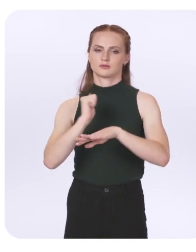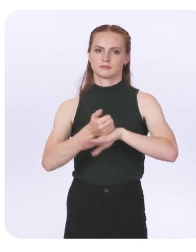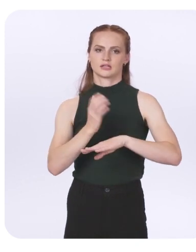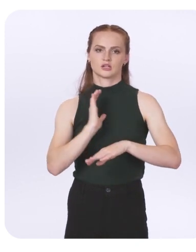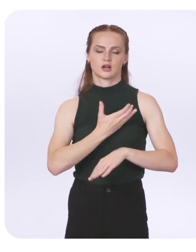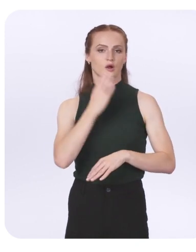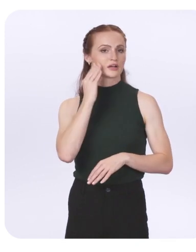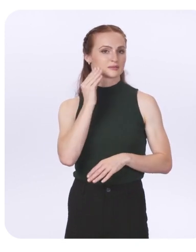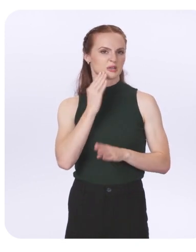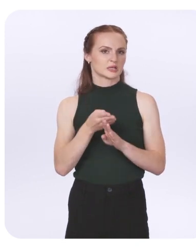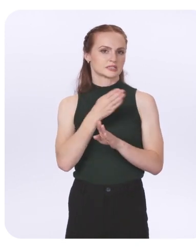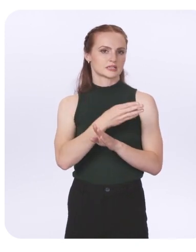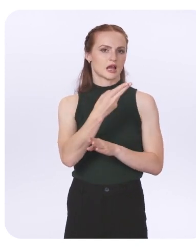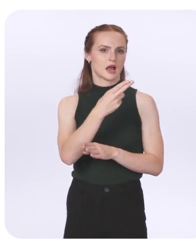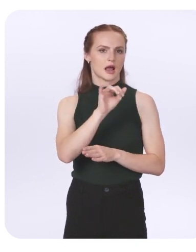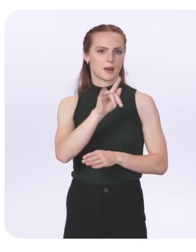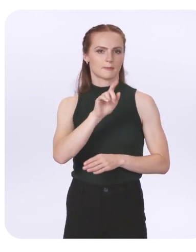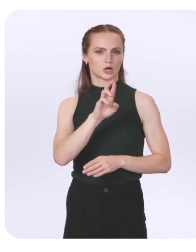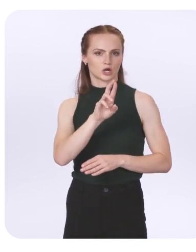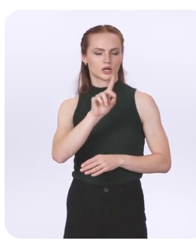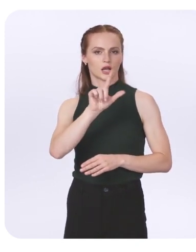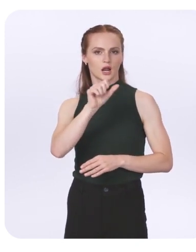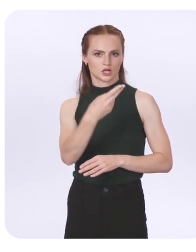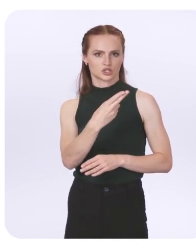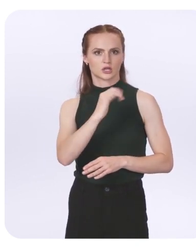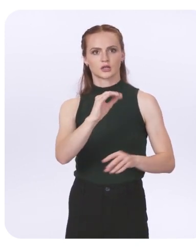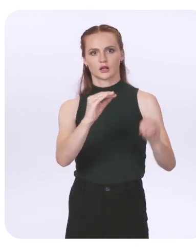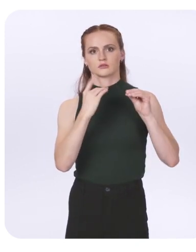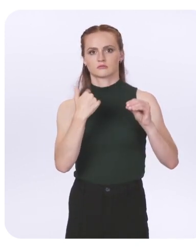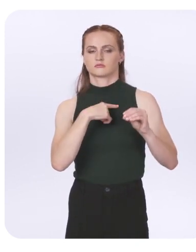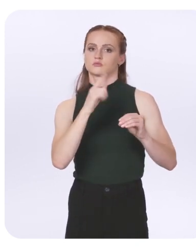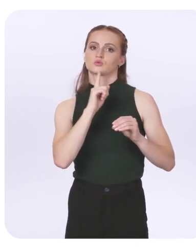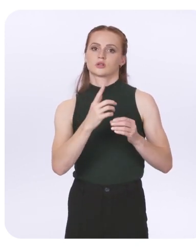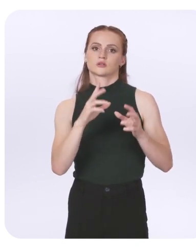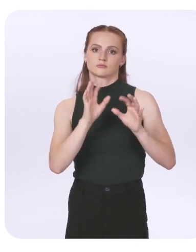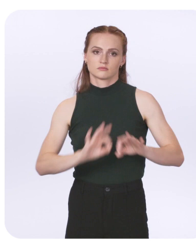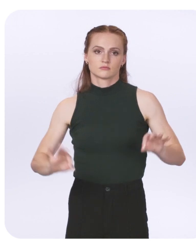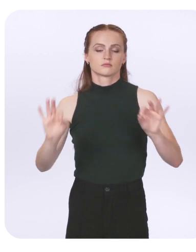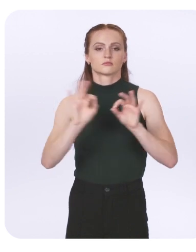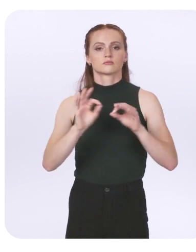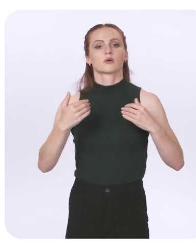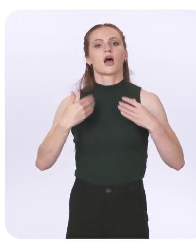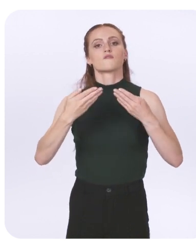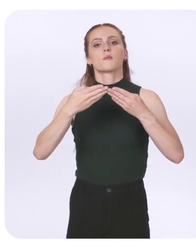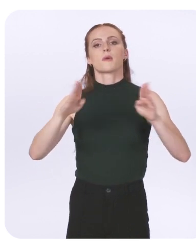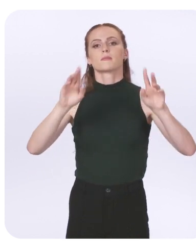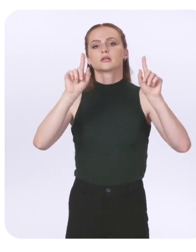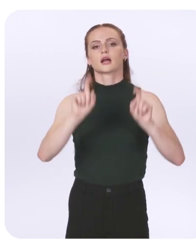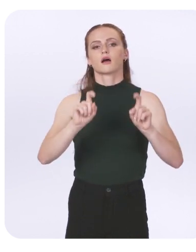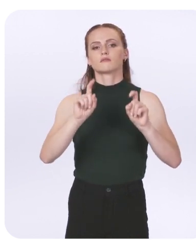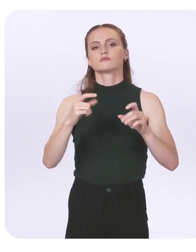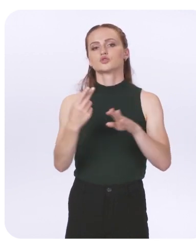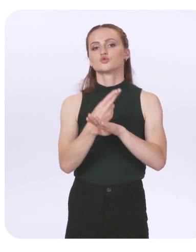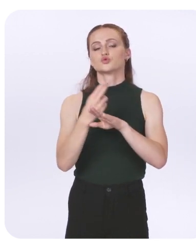And Hyper Dash taught us that it’s valuable to have a public alpha where users play your game and give feedback.